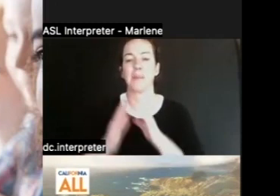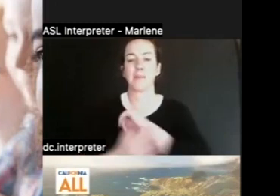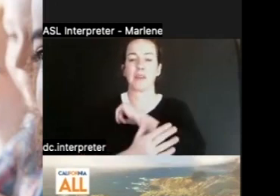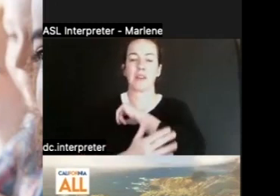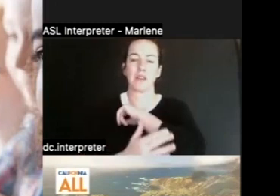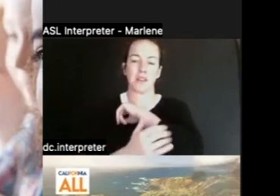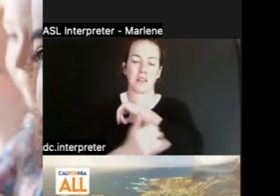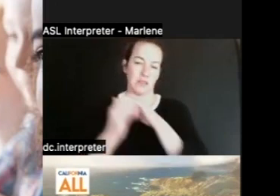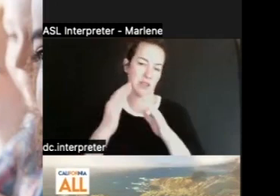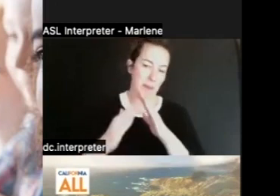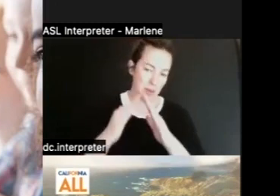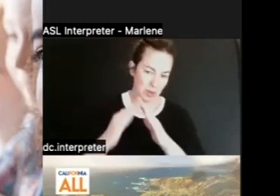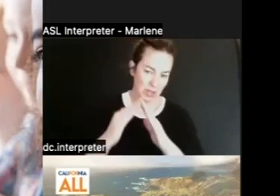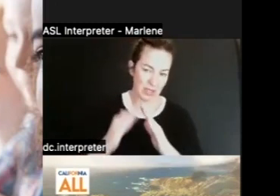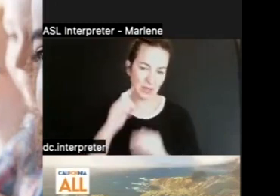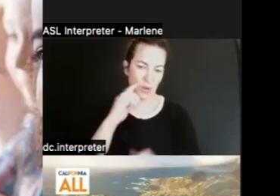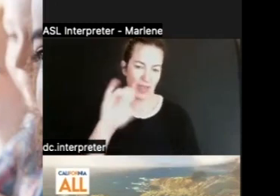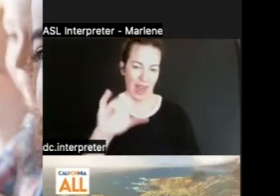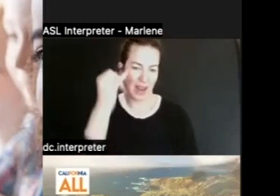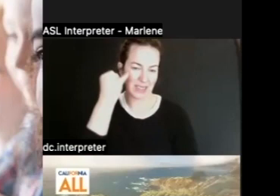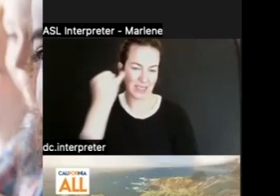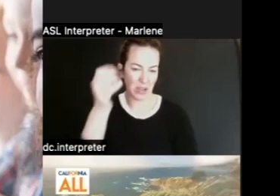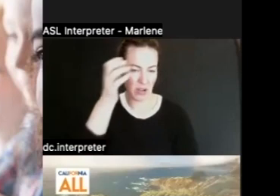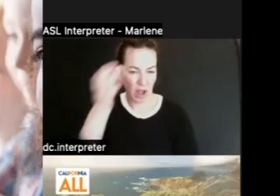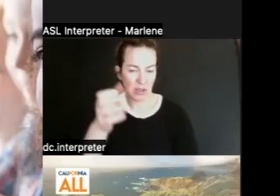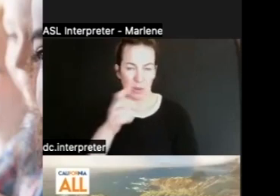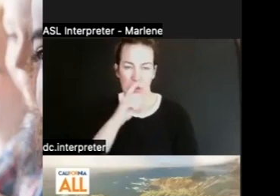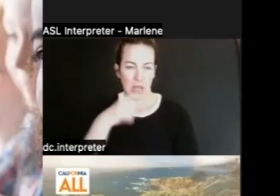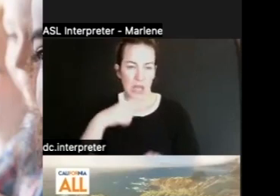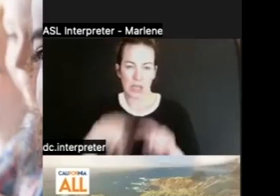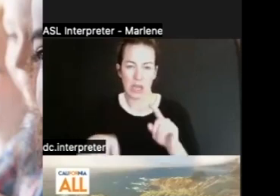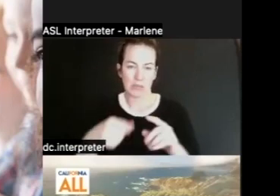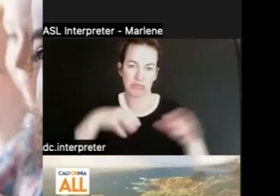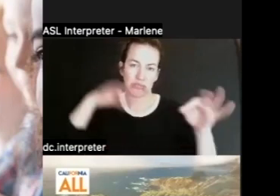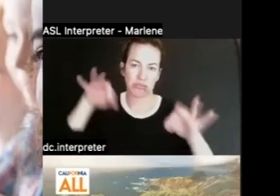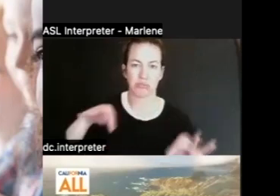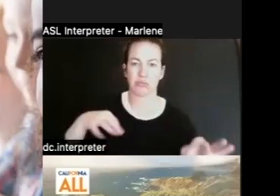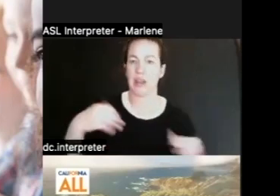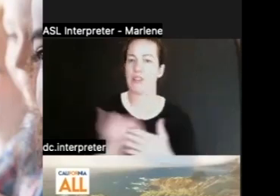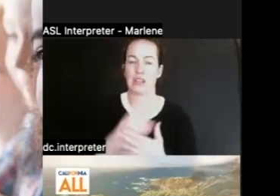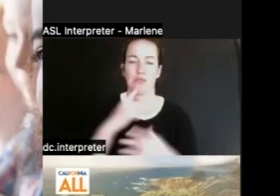exactly this idea and it's, I can't really explain it's a fairly complicated phenomenon, but it has,